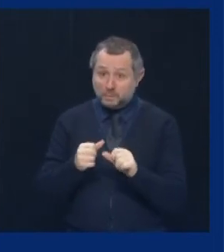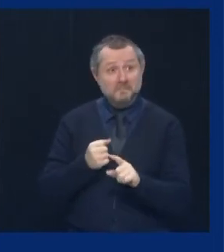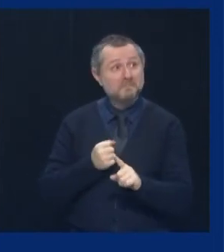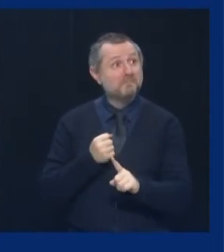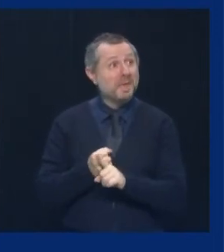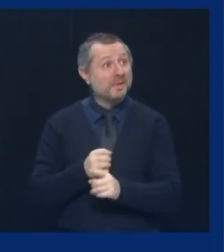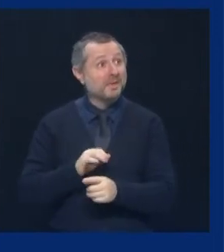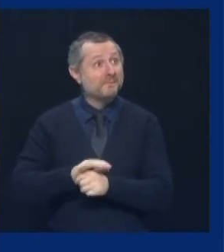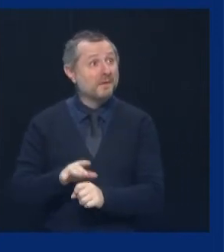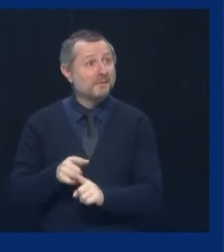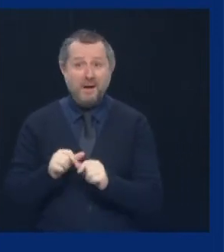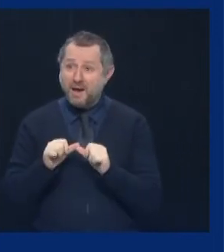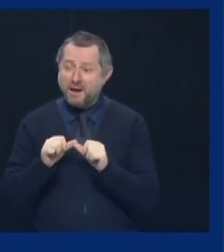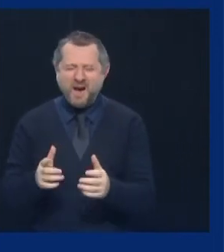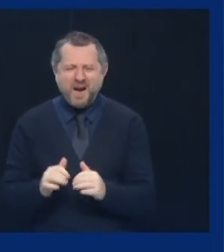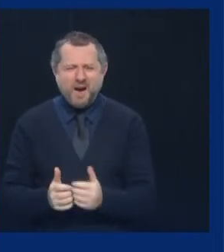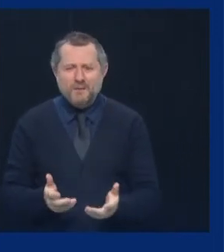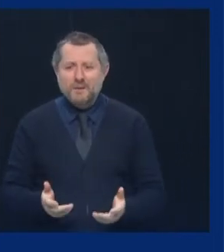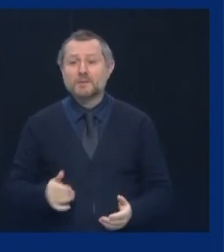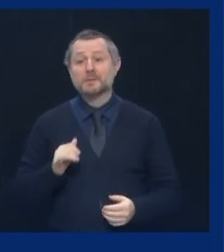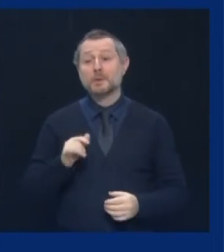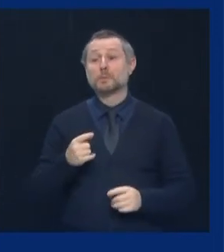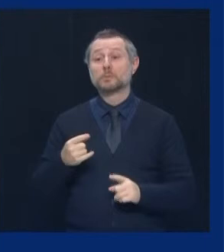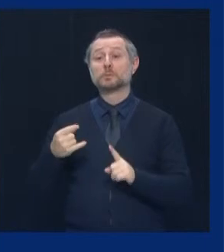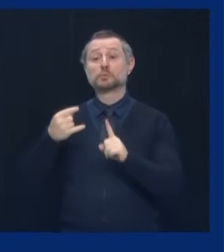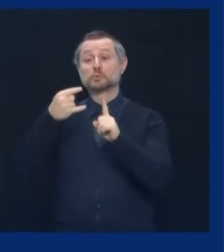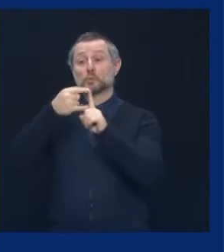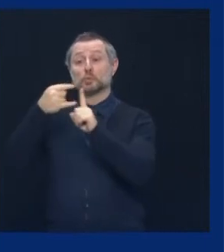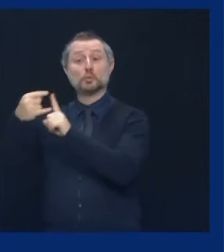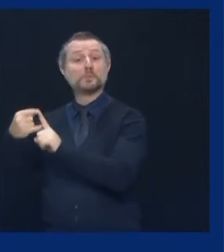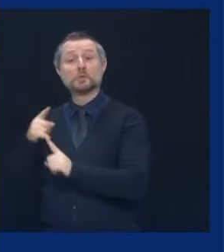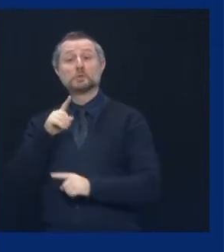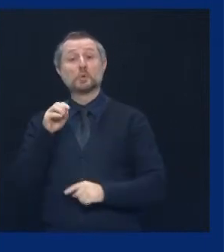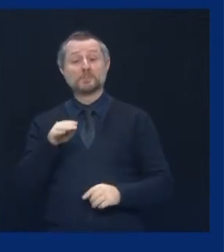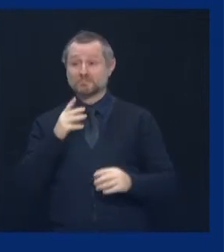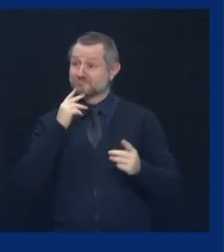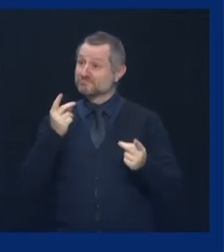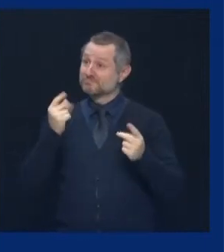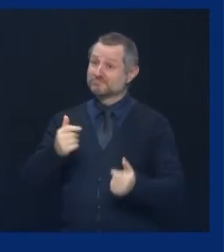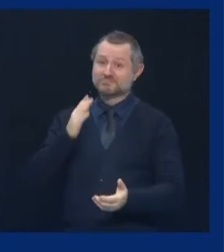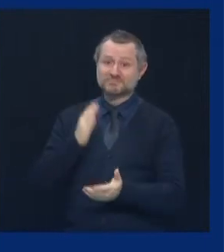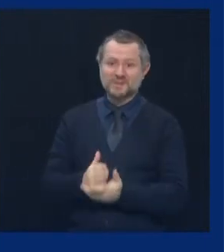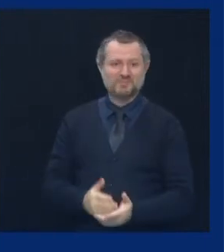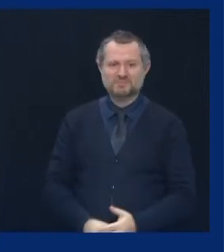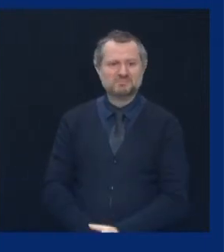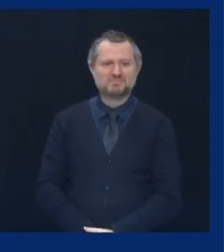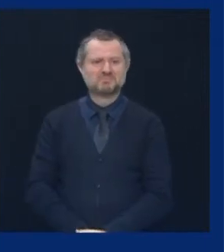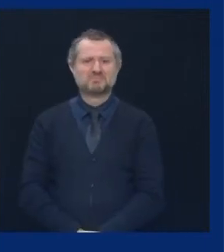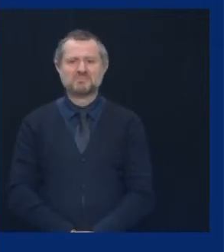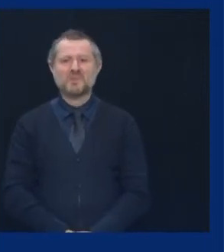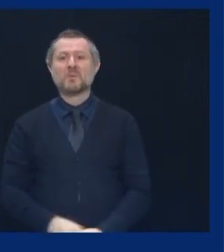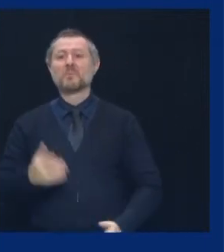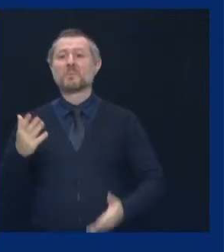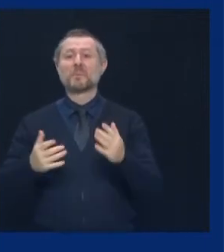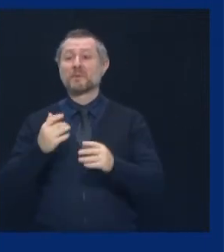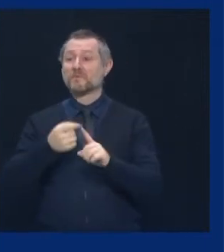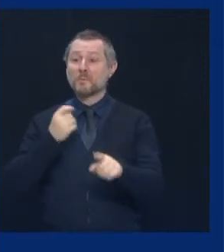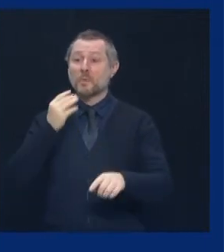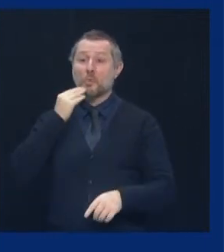SOCIETY? IN OTHER WORDS, WHAT IS THE LASTING EFFECT OF THE COVID EXPERIENCE? THE ZOOM CALLS DON'T GO AWAY,